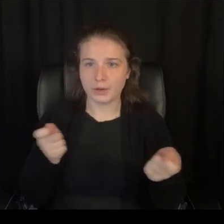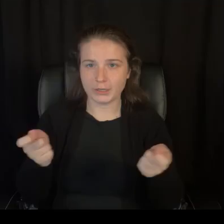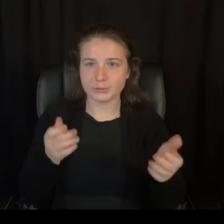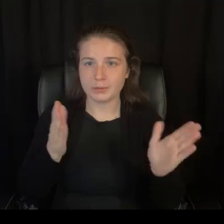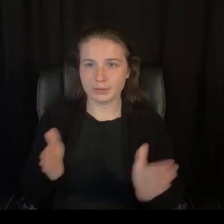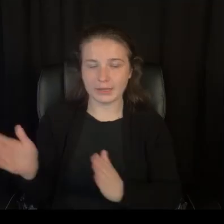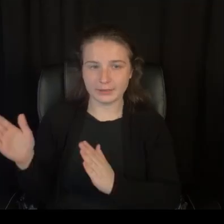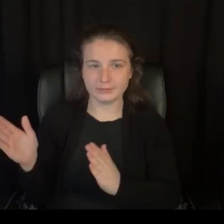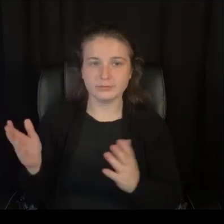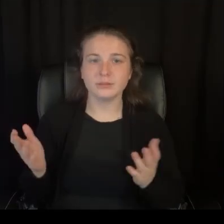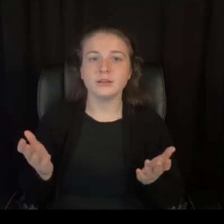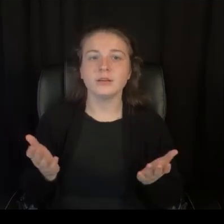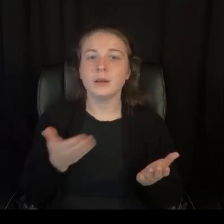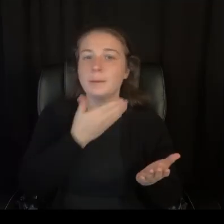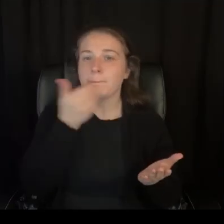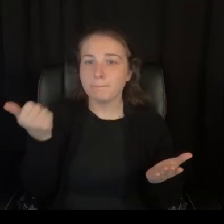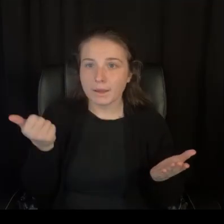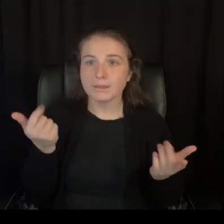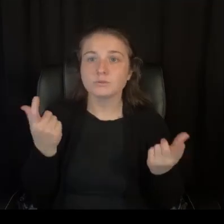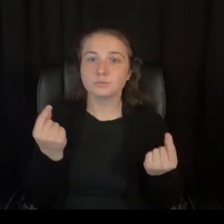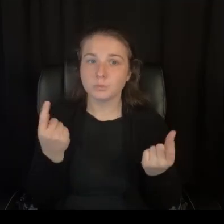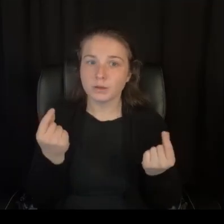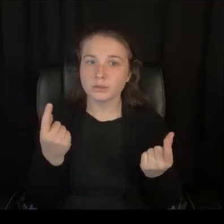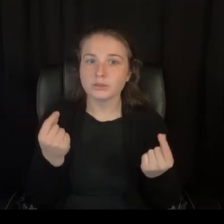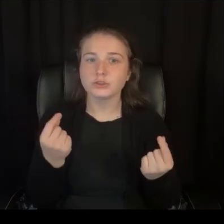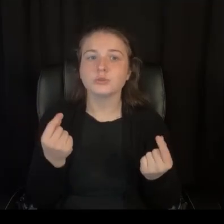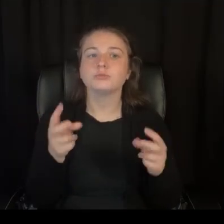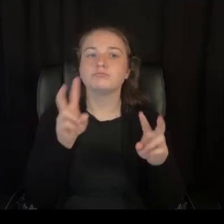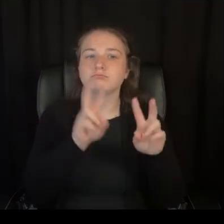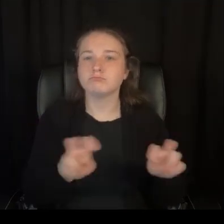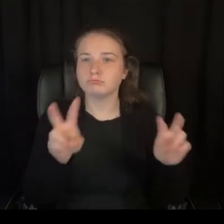Best practice is to conduct a functional behavioral assessment,